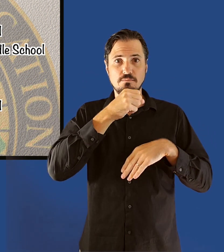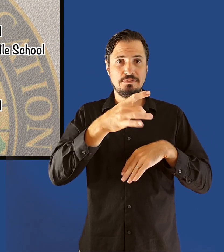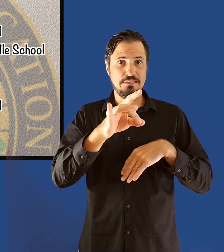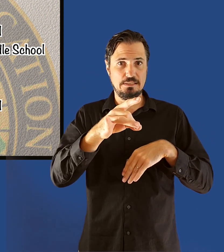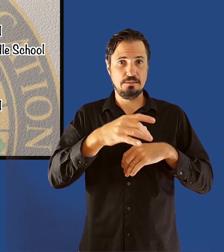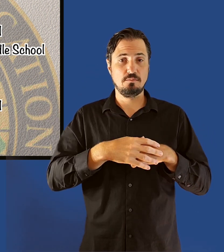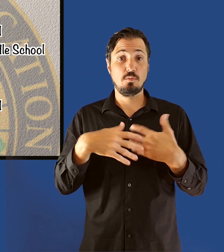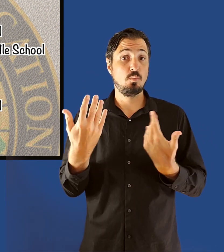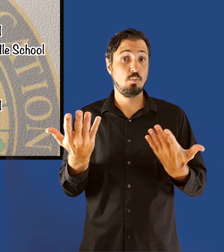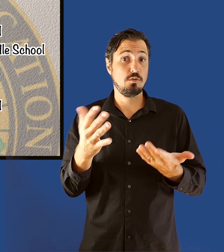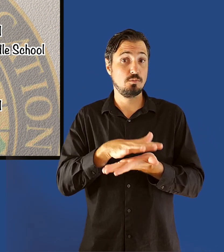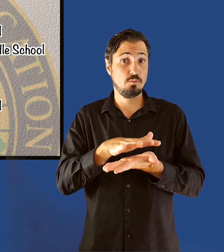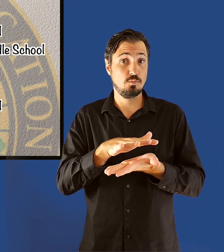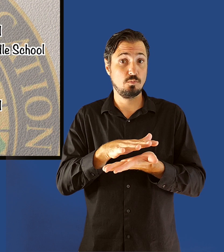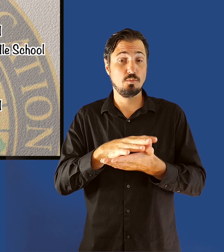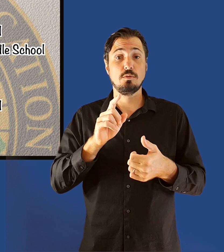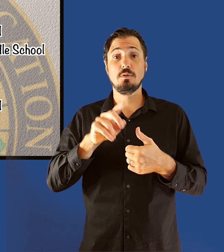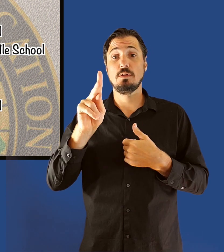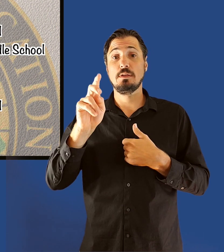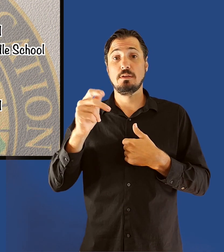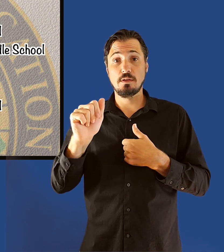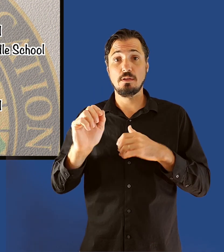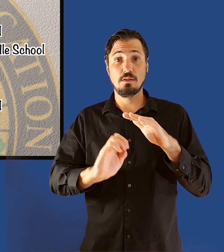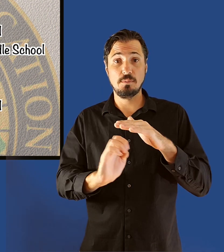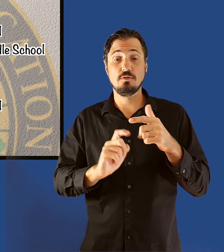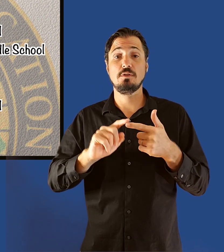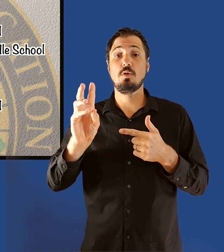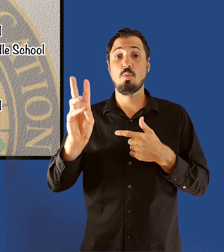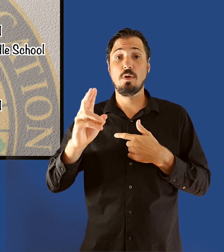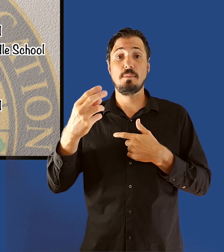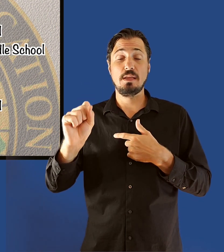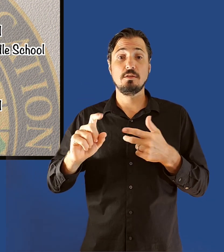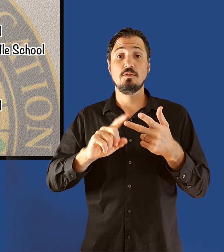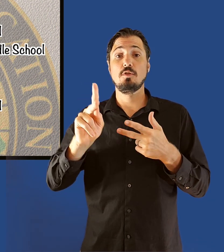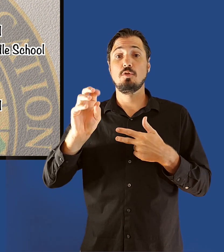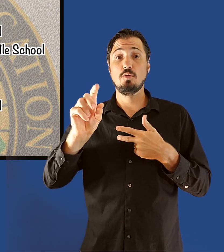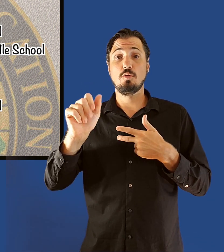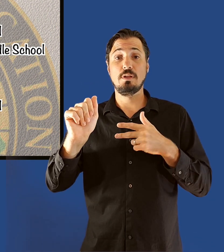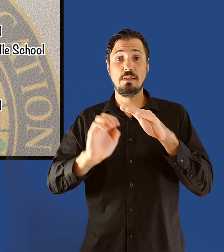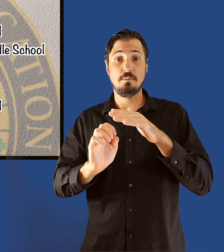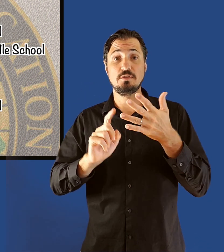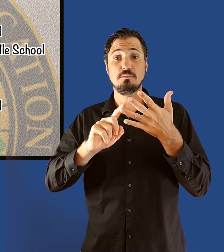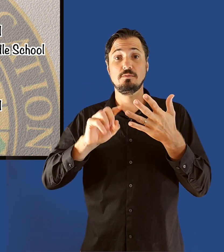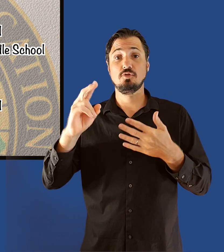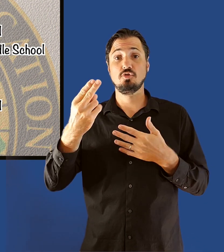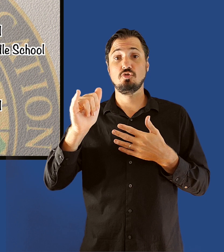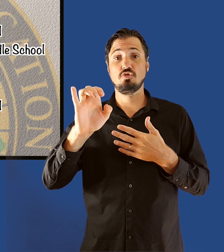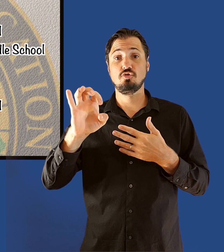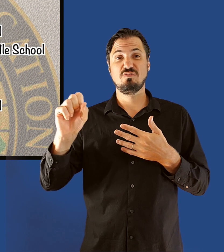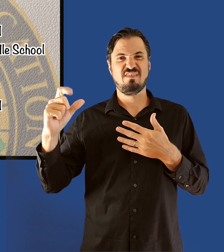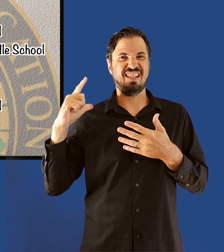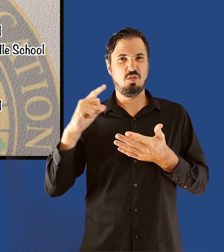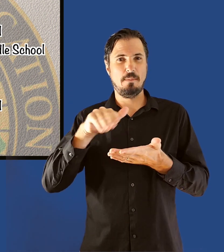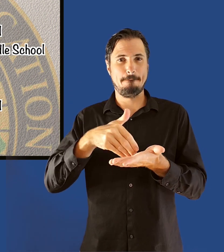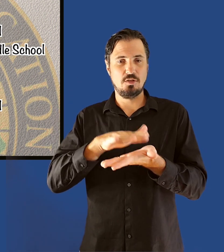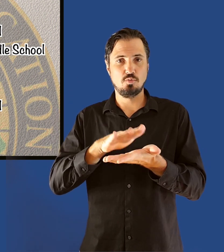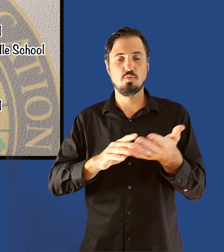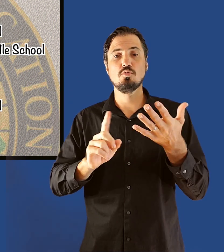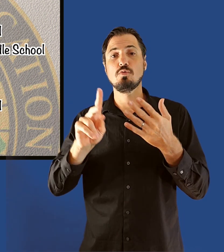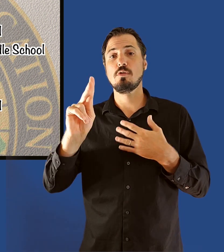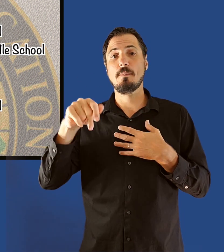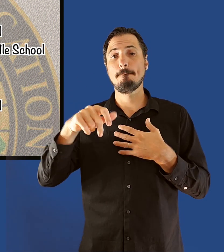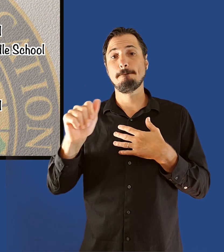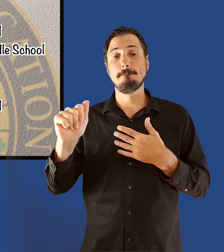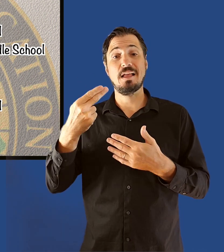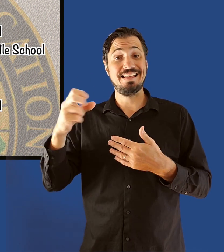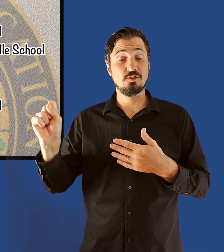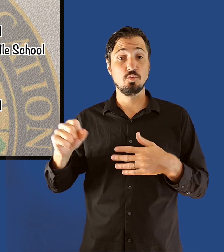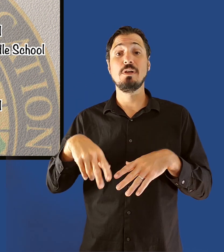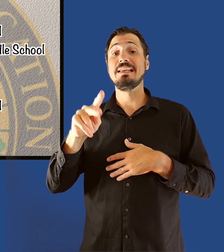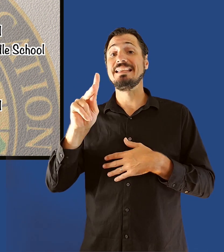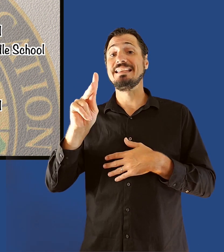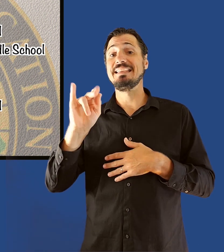Participating schools now include Kekaha Elementary, Waimea High School, Kōloa Elementary, Chiefess Kamakahelei Middle, Kapaa High School, and Kīlauea Elementary School.